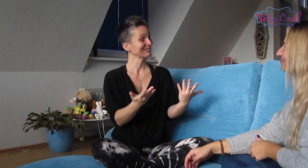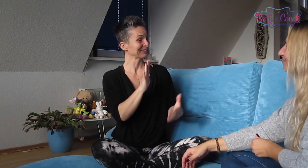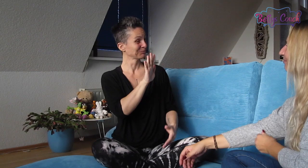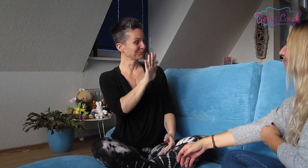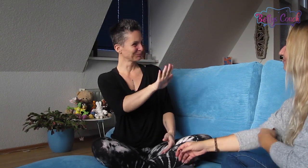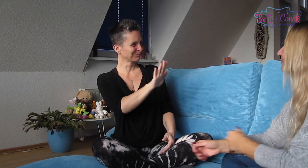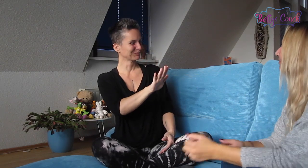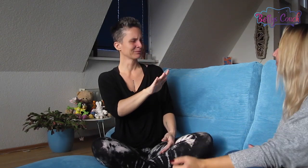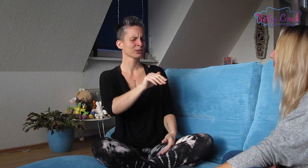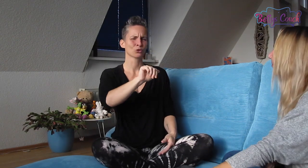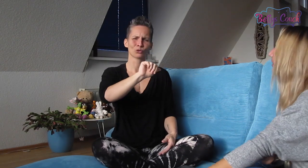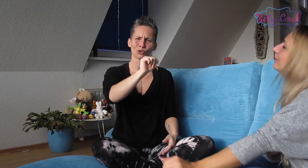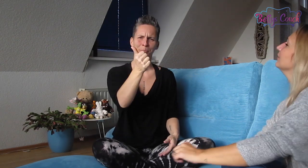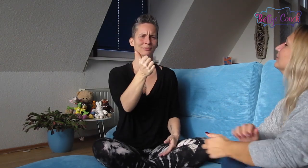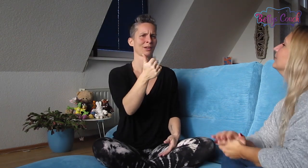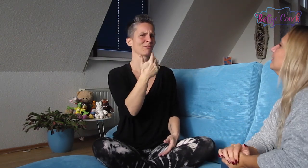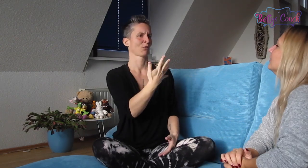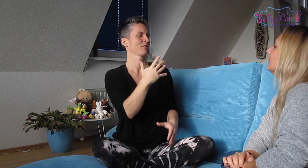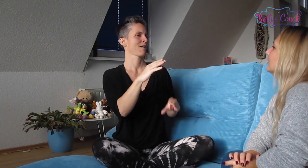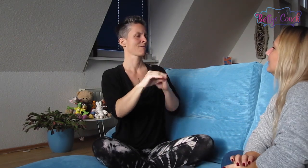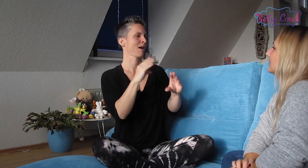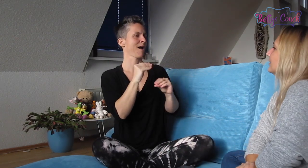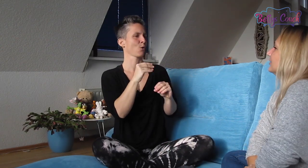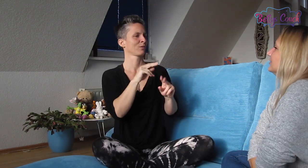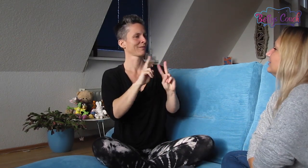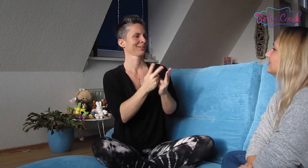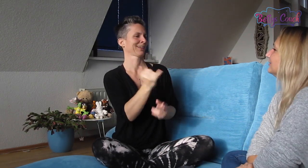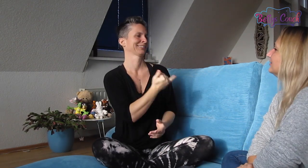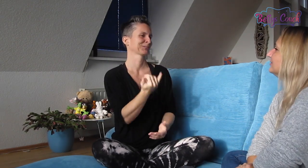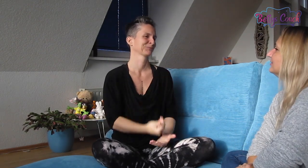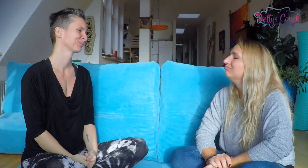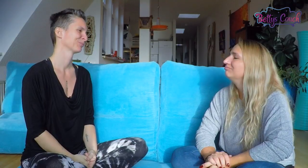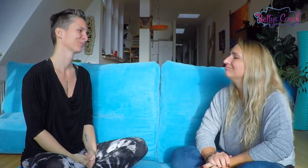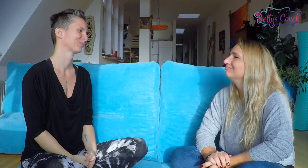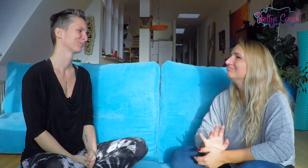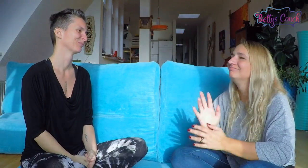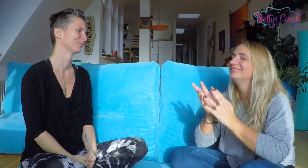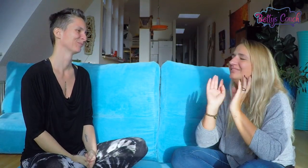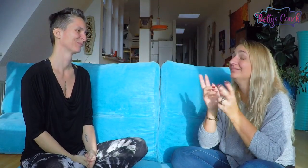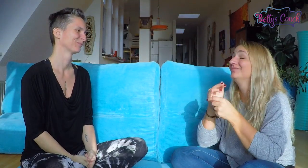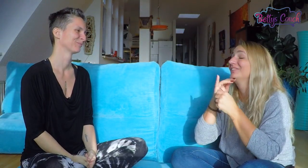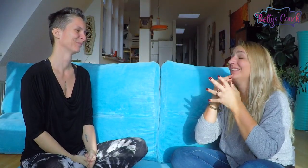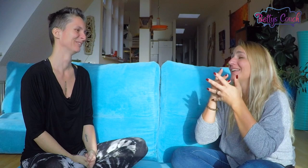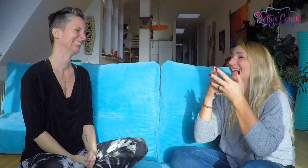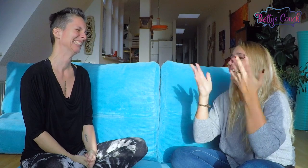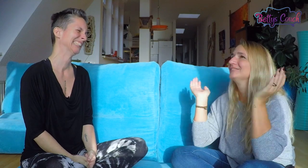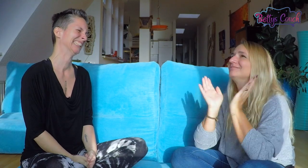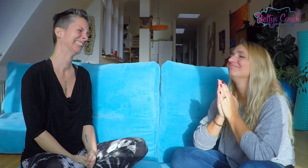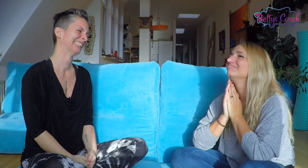What are your top 5 best experiences on your trip around the world? Oh man, there are so many.